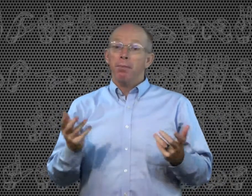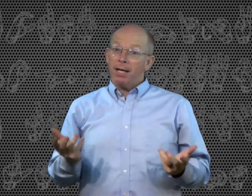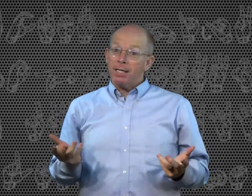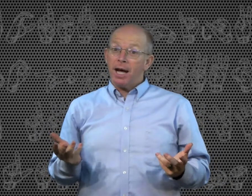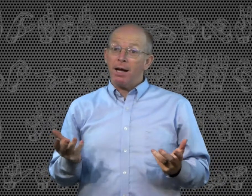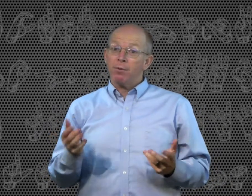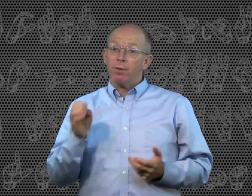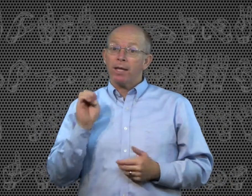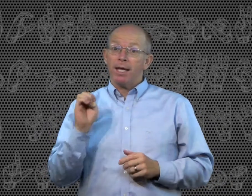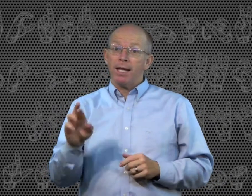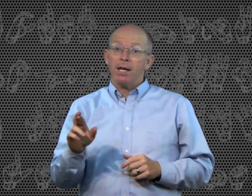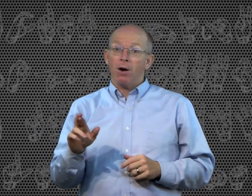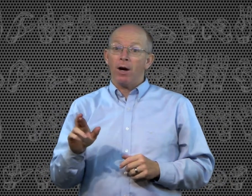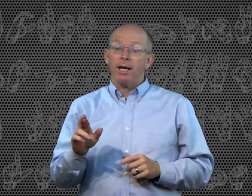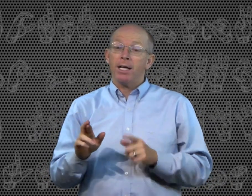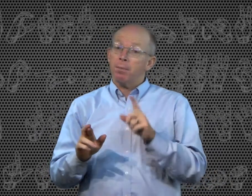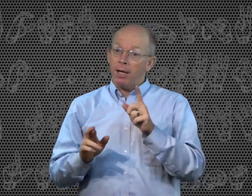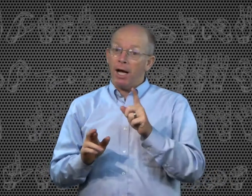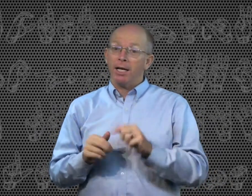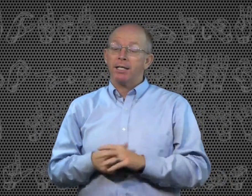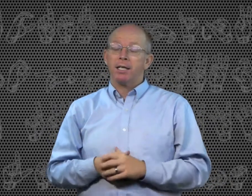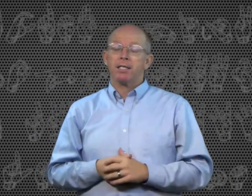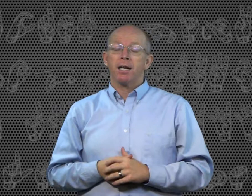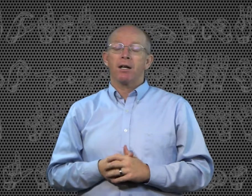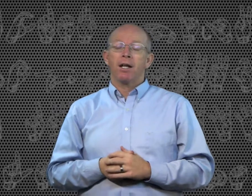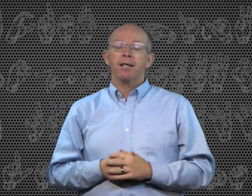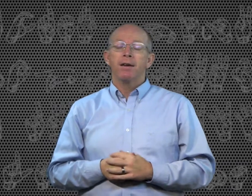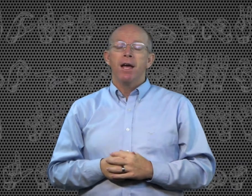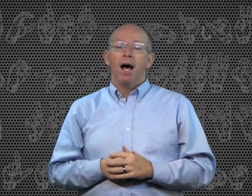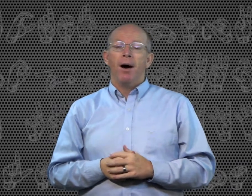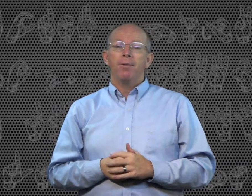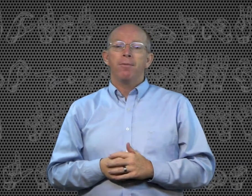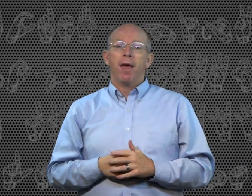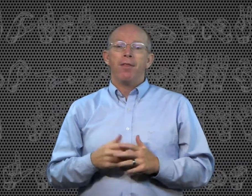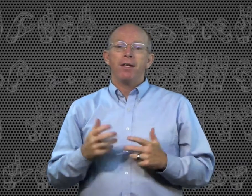Many times with the -ER ending, but not necessarily.